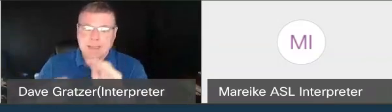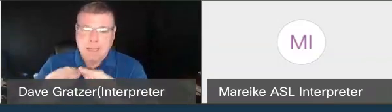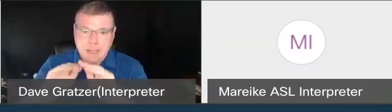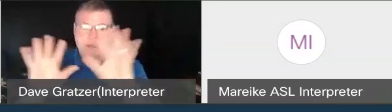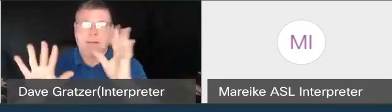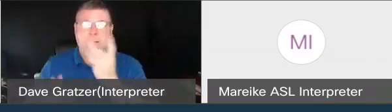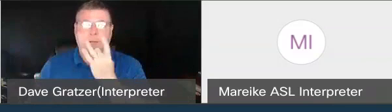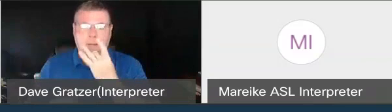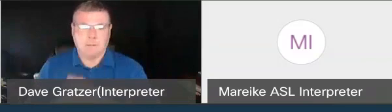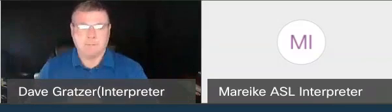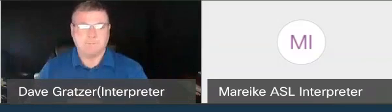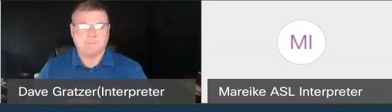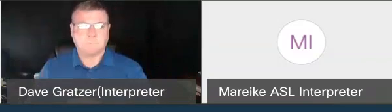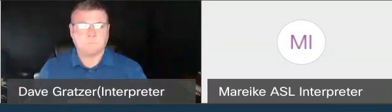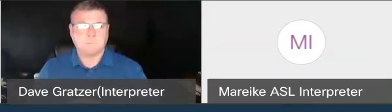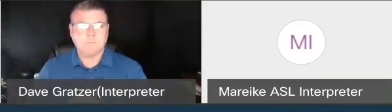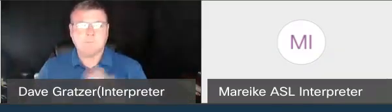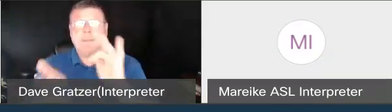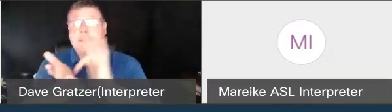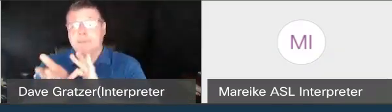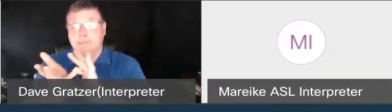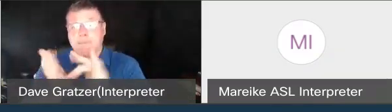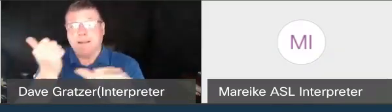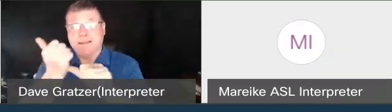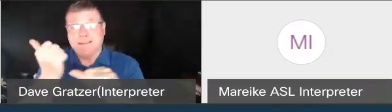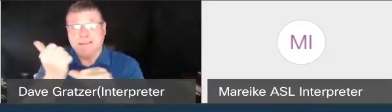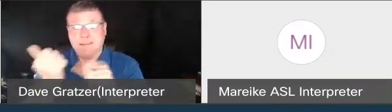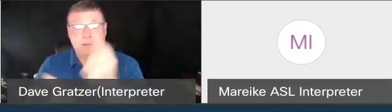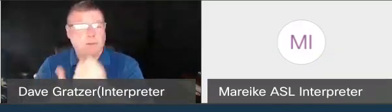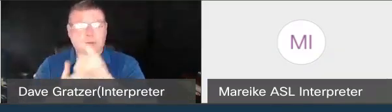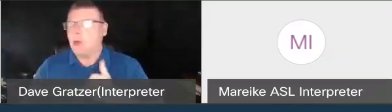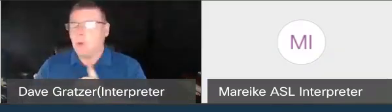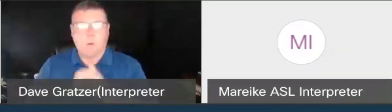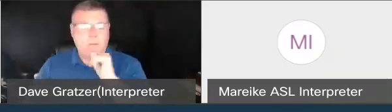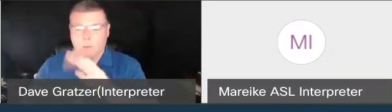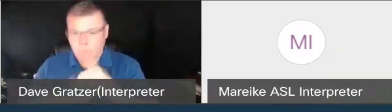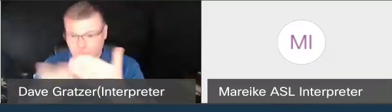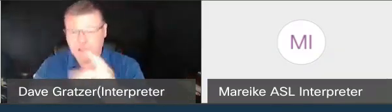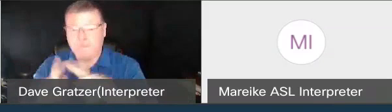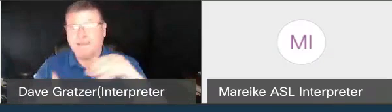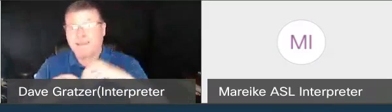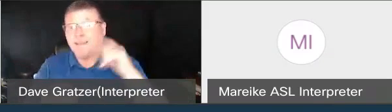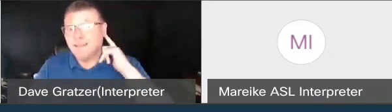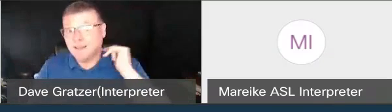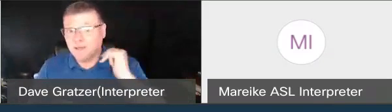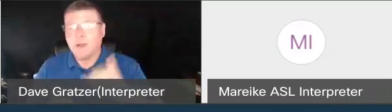Um, medically-assisted treatment, MAT, we do not provide it. But in California, there are a number of programs,